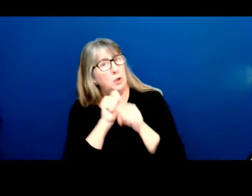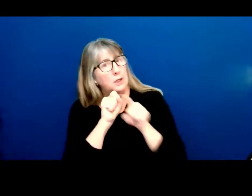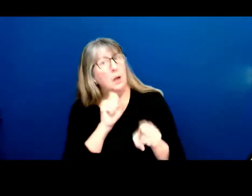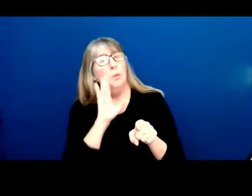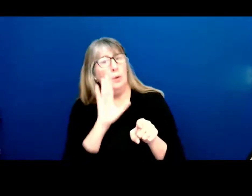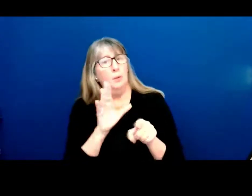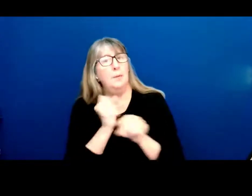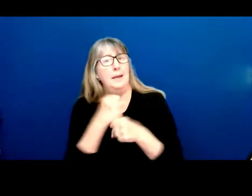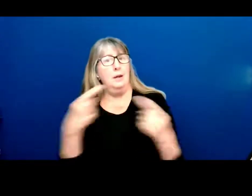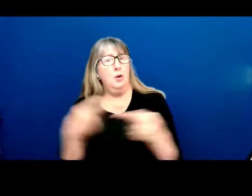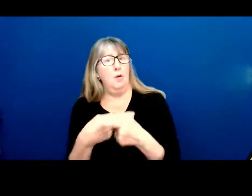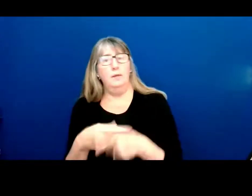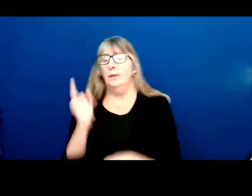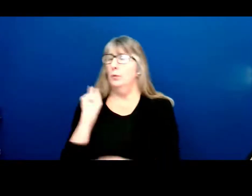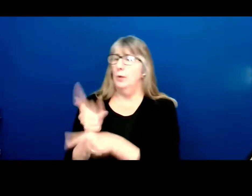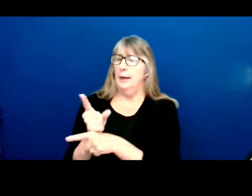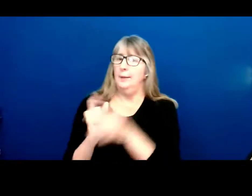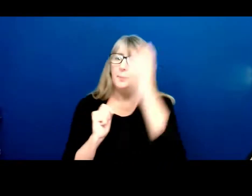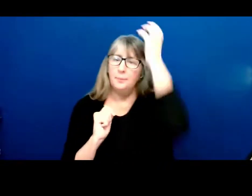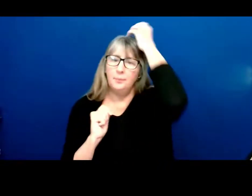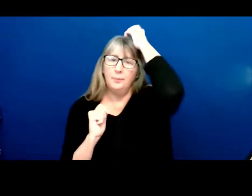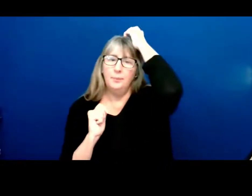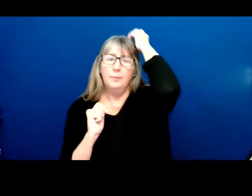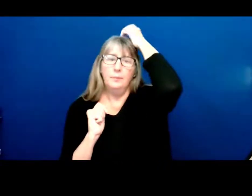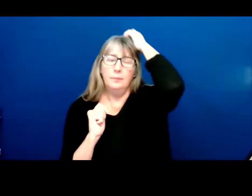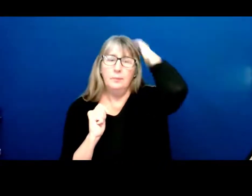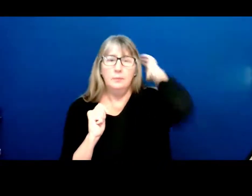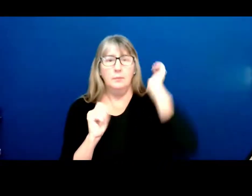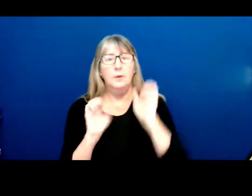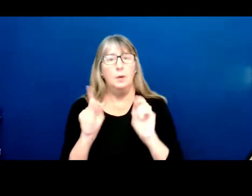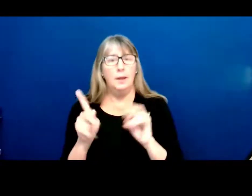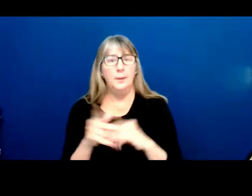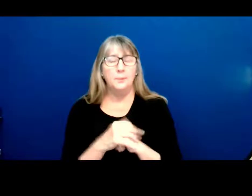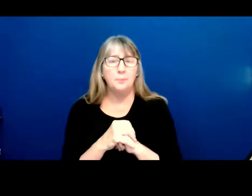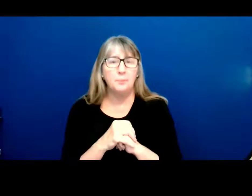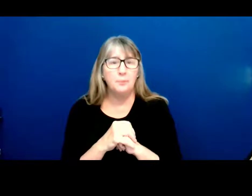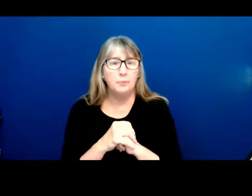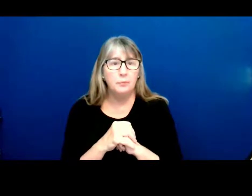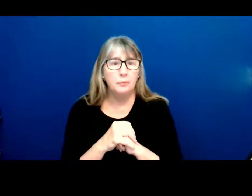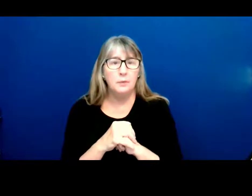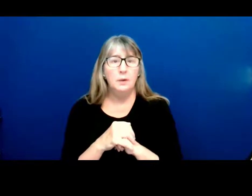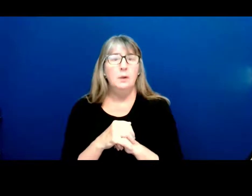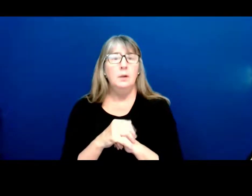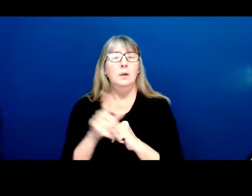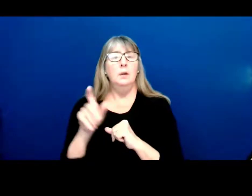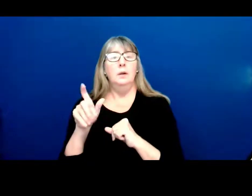Kathy Hancock: Right. Diane Dean: Okay. "Does the SO submit the report